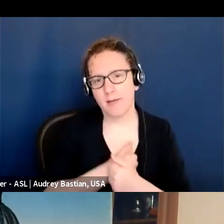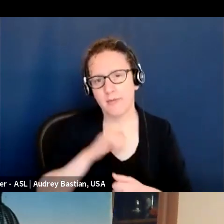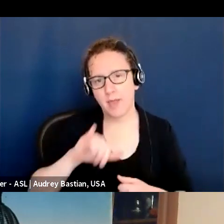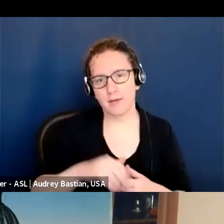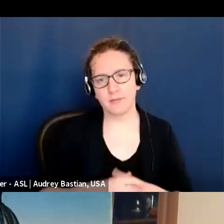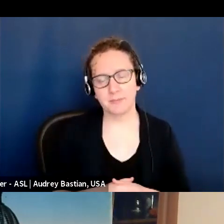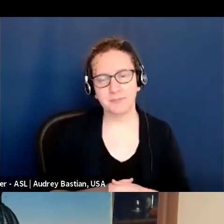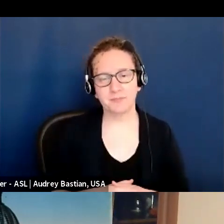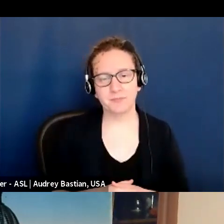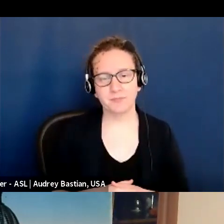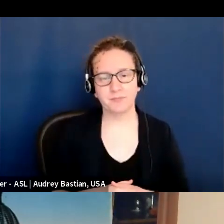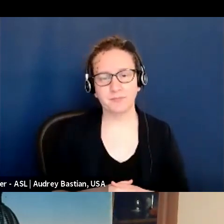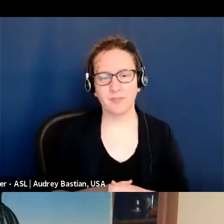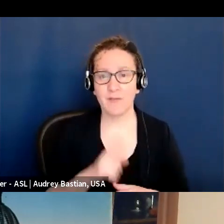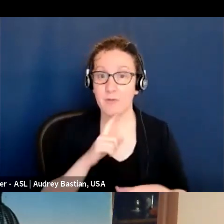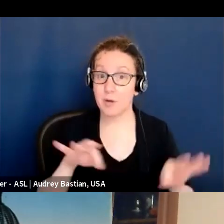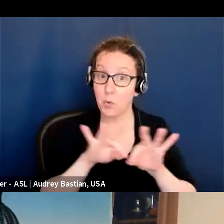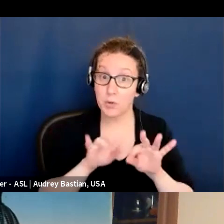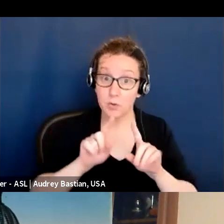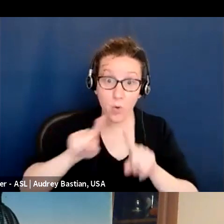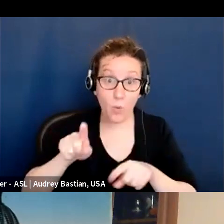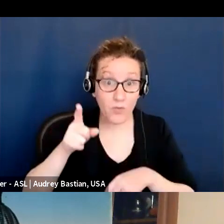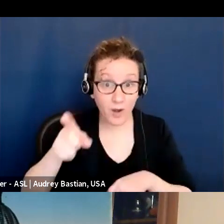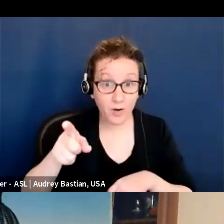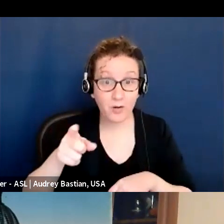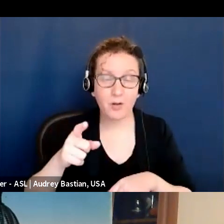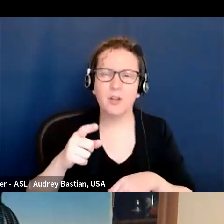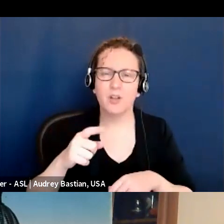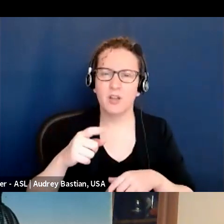It's very important. When you go there, they showed everything to me,